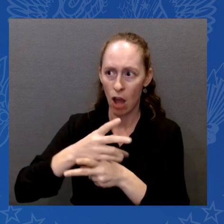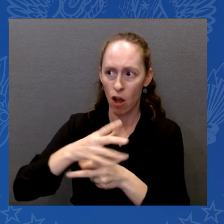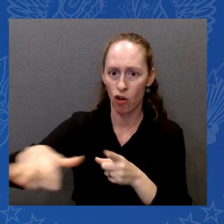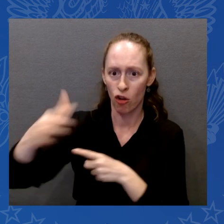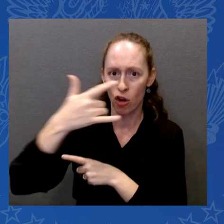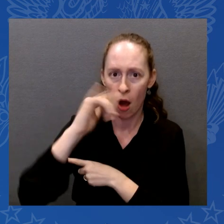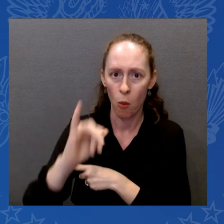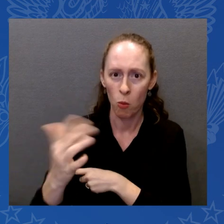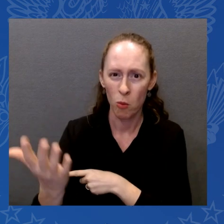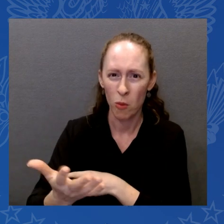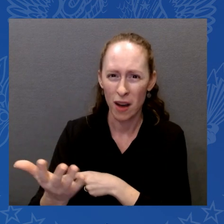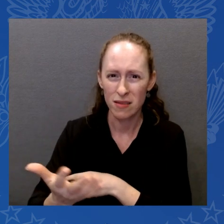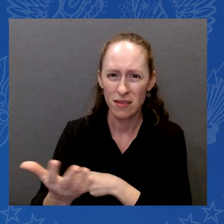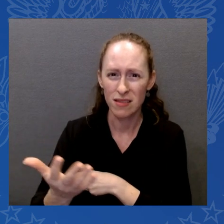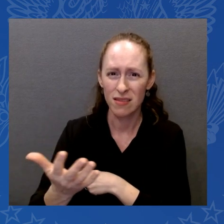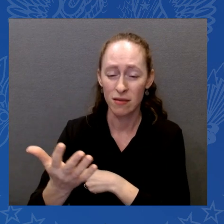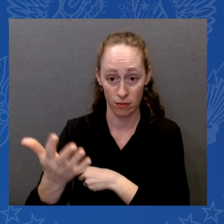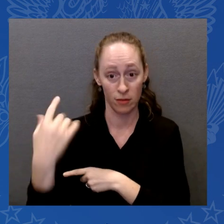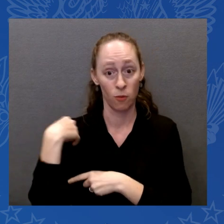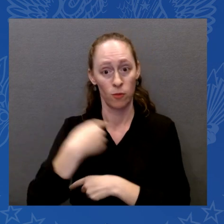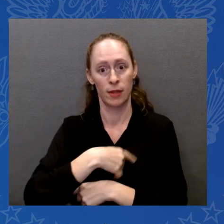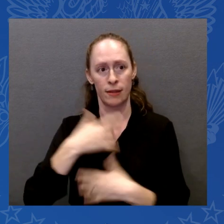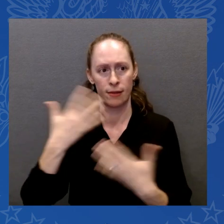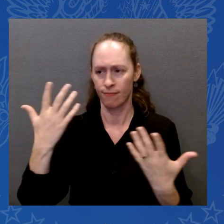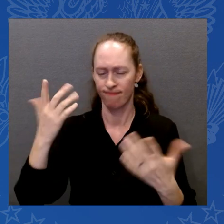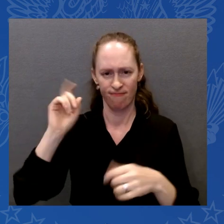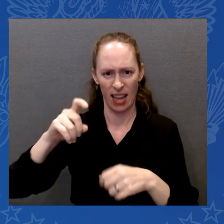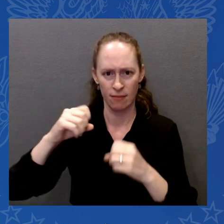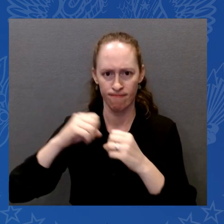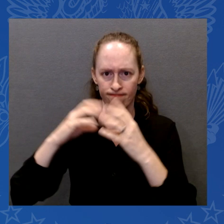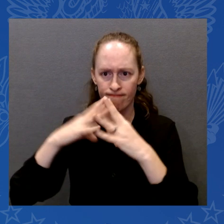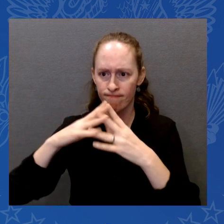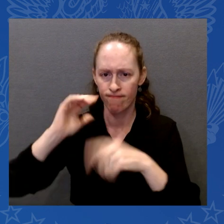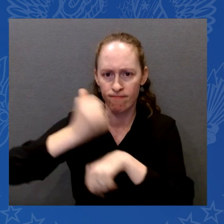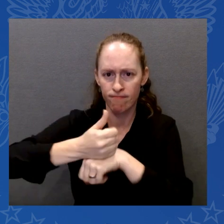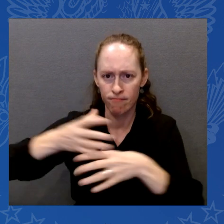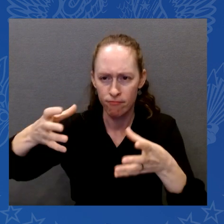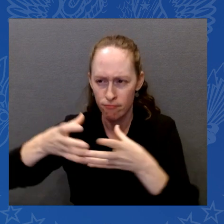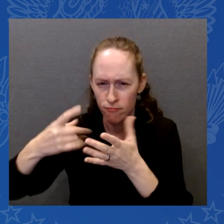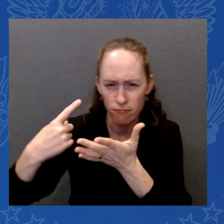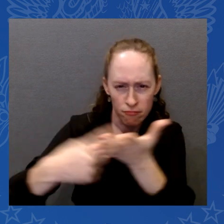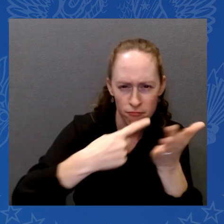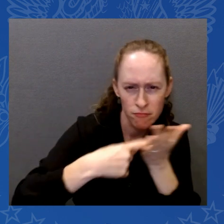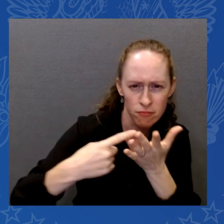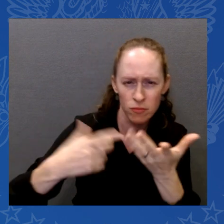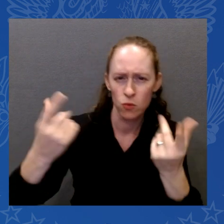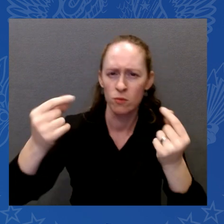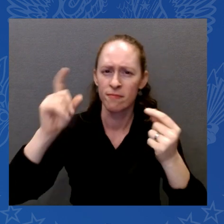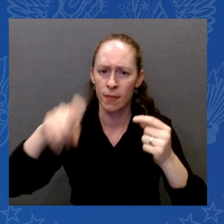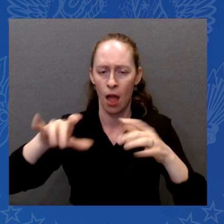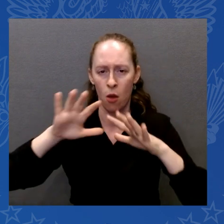from an all-of-government, hands-on approach to address what we have the ability to do